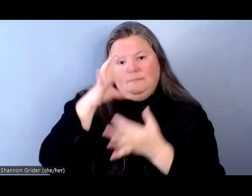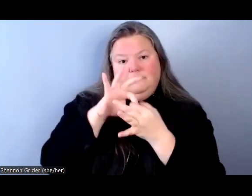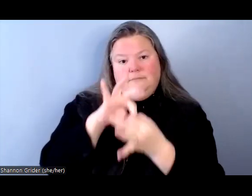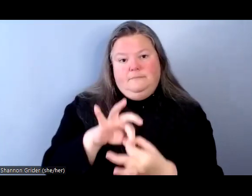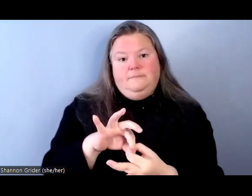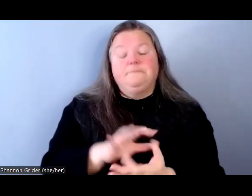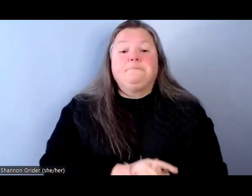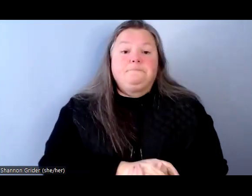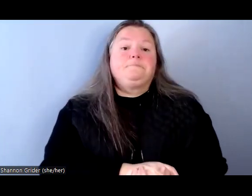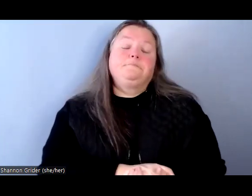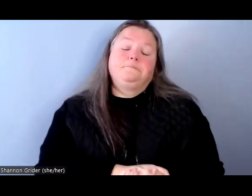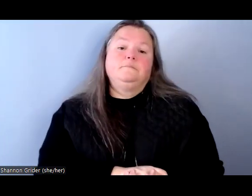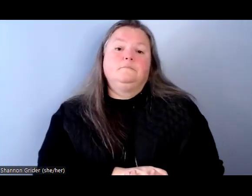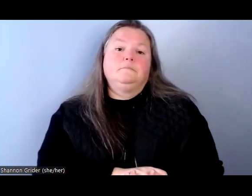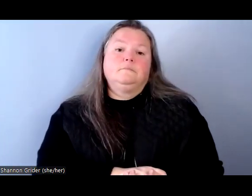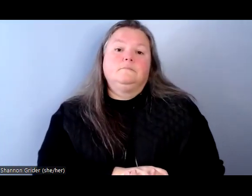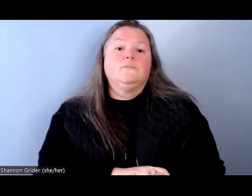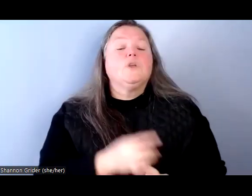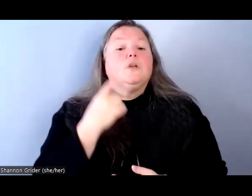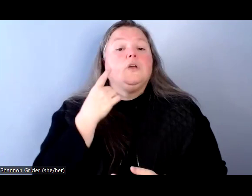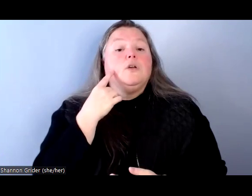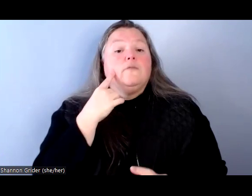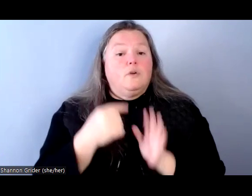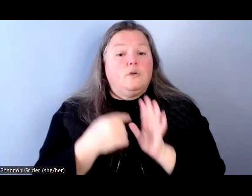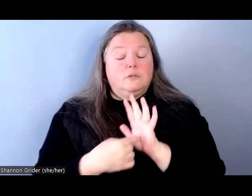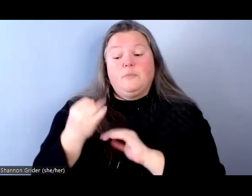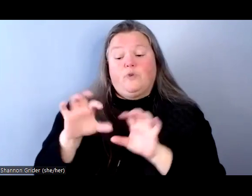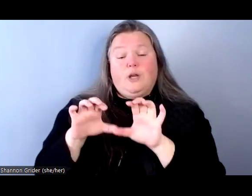mental health related. In this case, you would enter the class